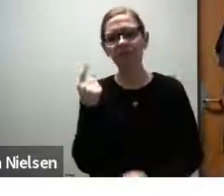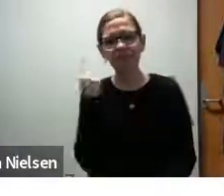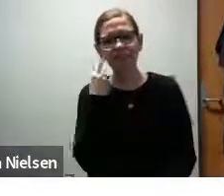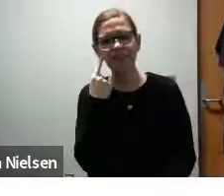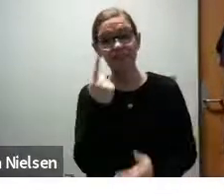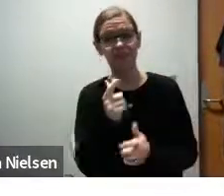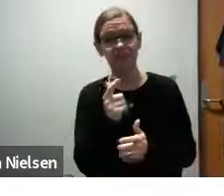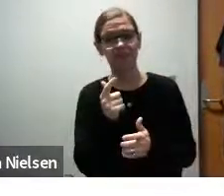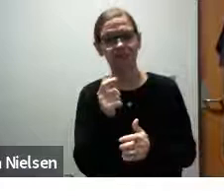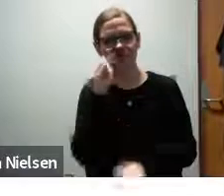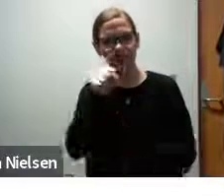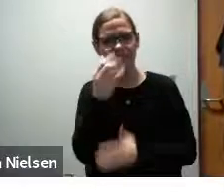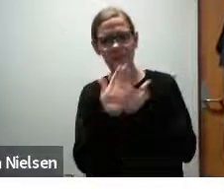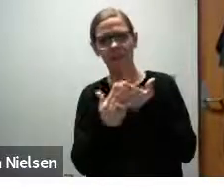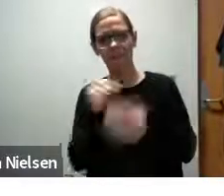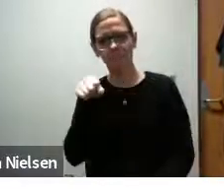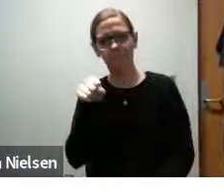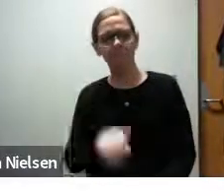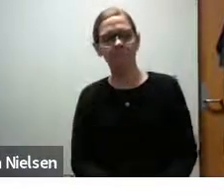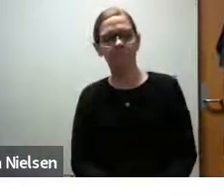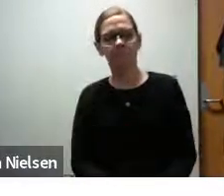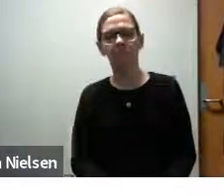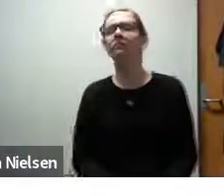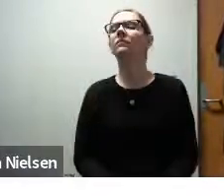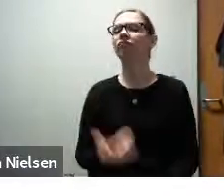So I would try to mute everybody